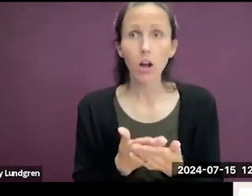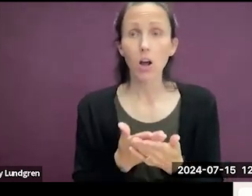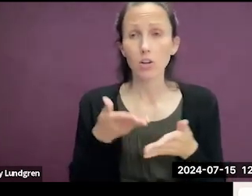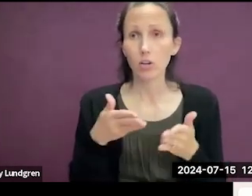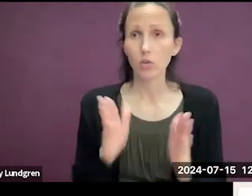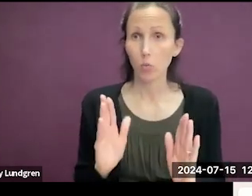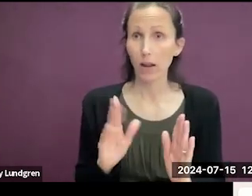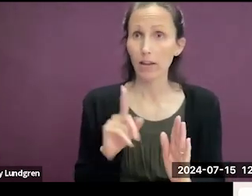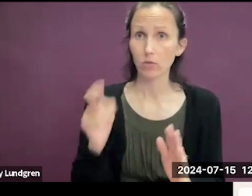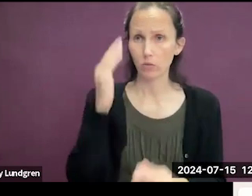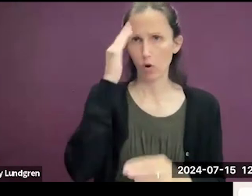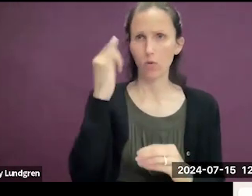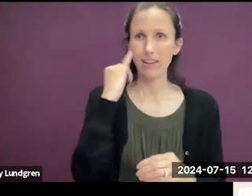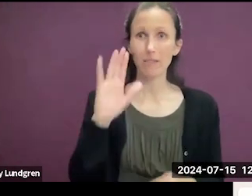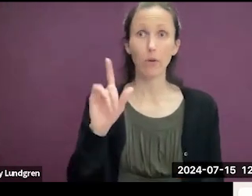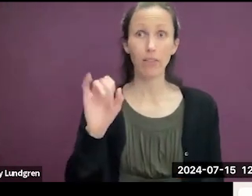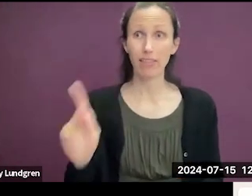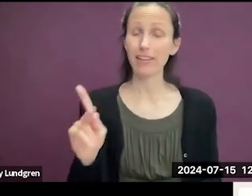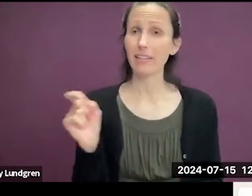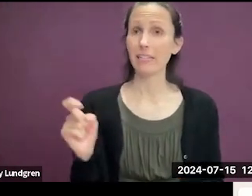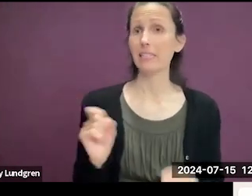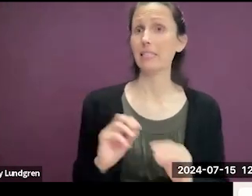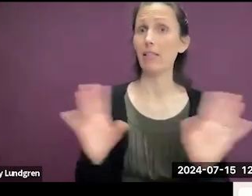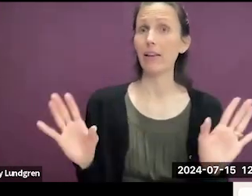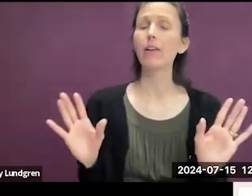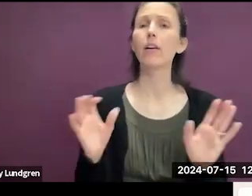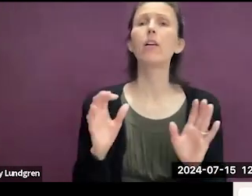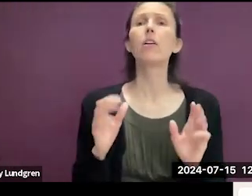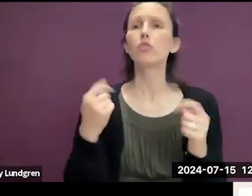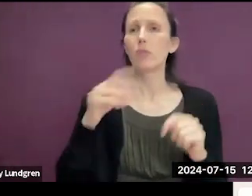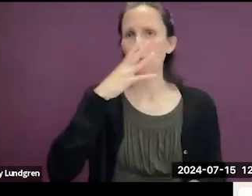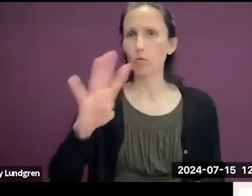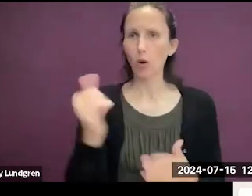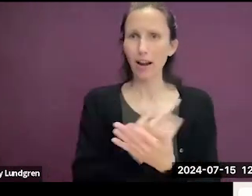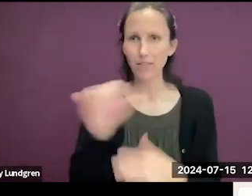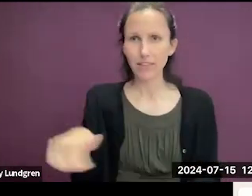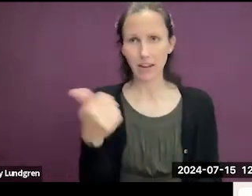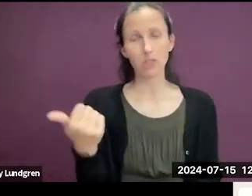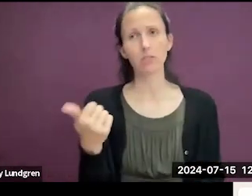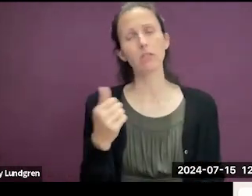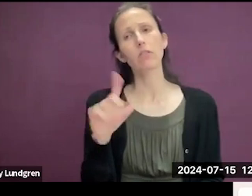or other language on your slide. So if you are reading just that link text, is it clear where you're going?